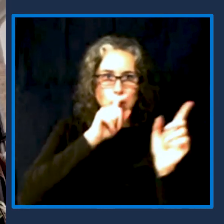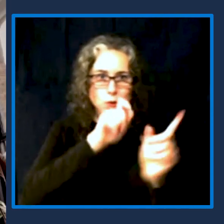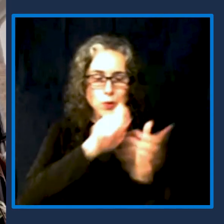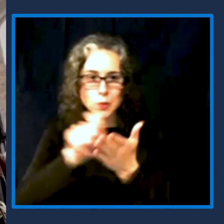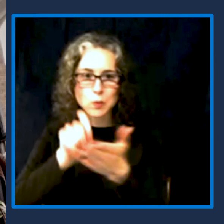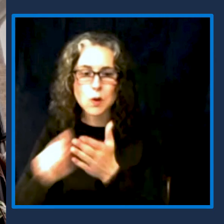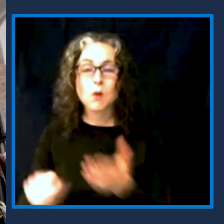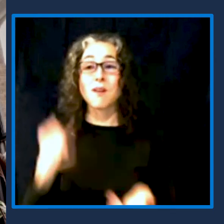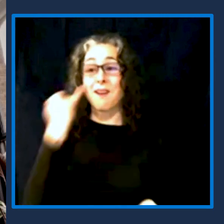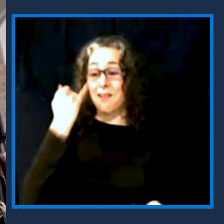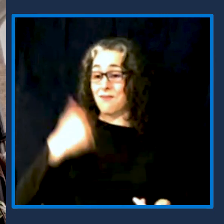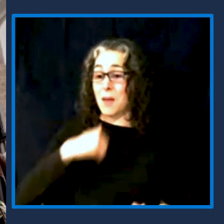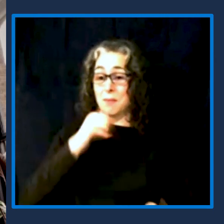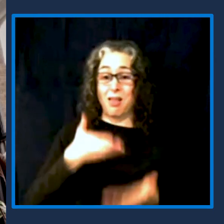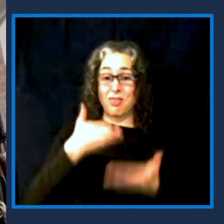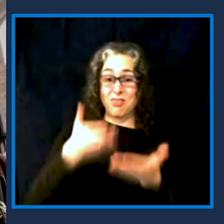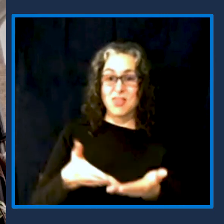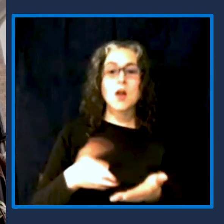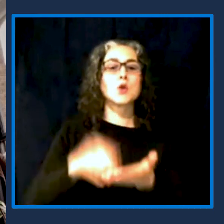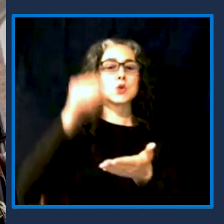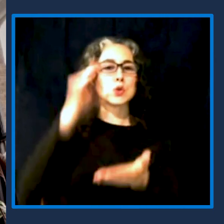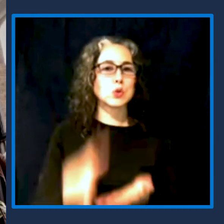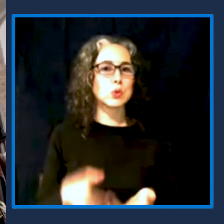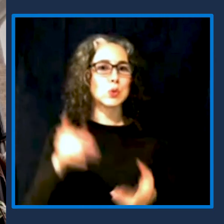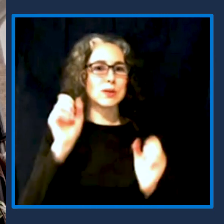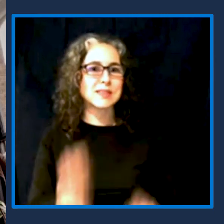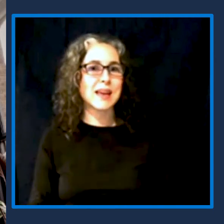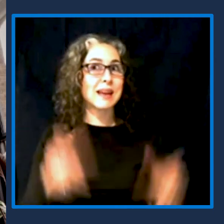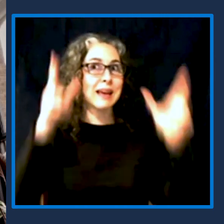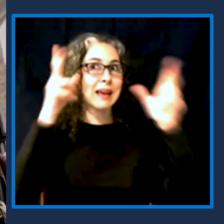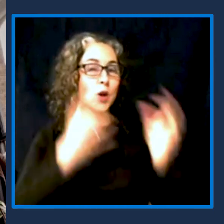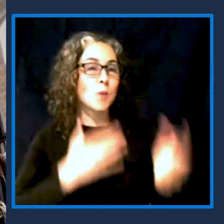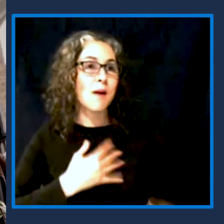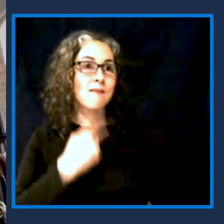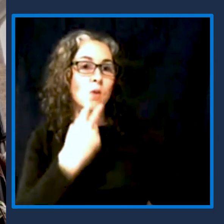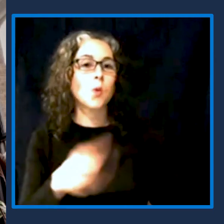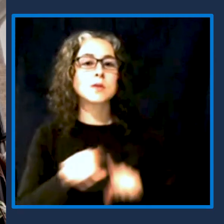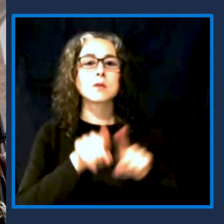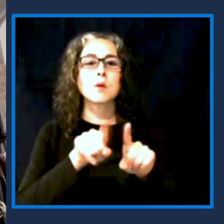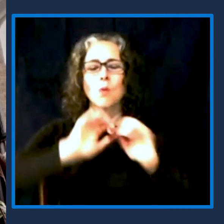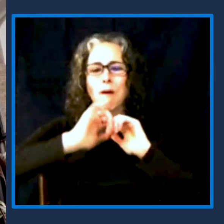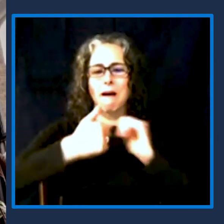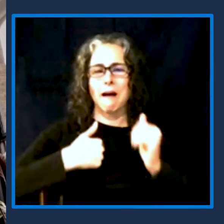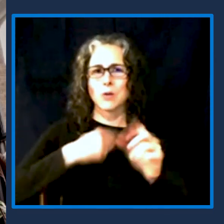show them how to solve a problem and be able to hear my voice you can add audio to inking replay